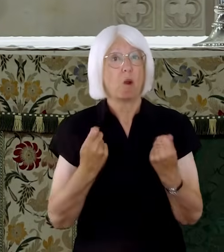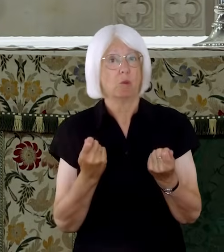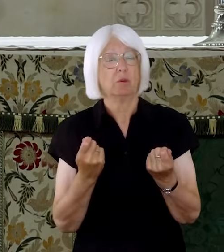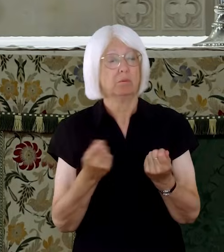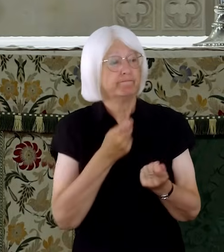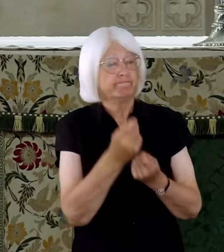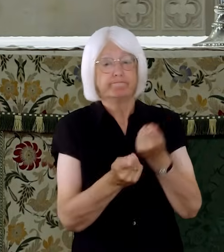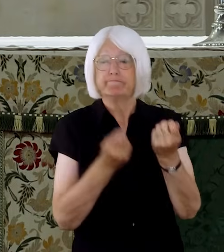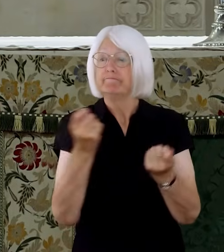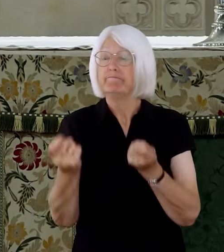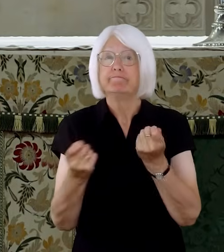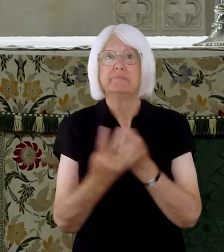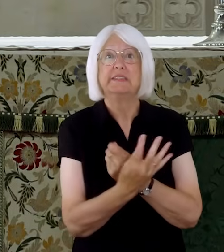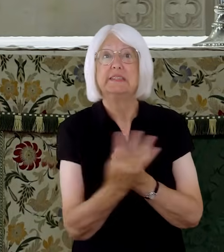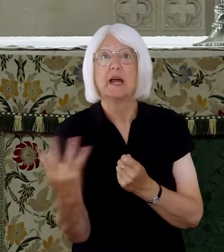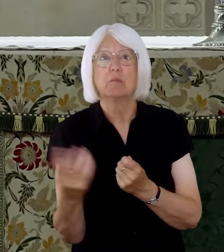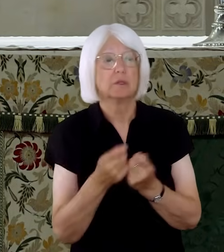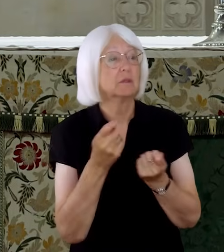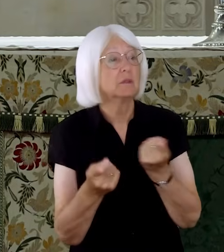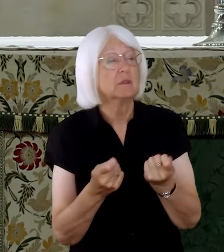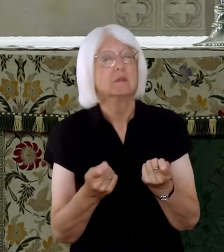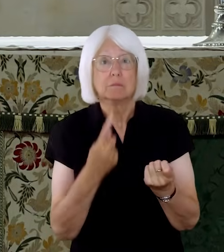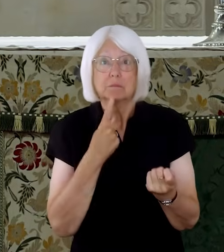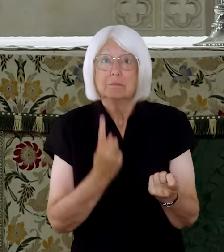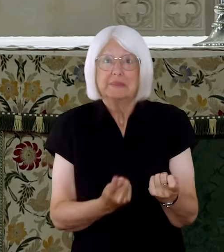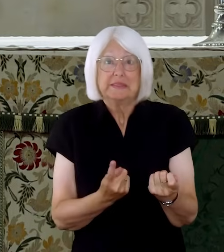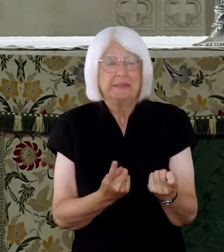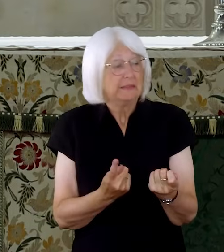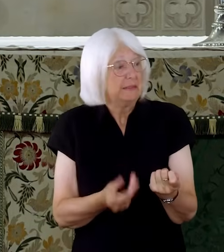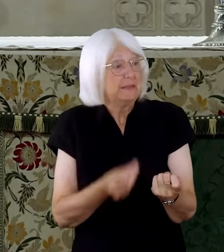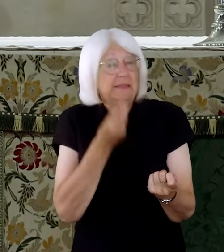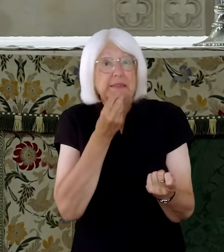He broke it and gave it to his disciples saying, take, eat.